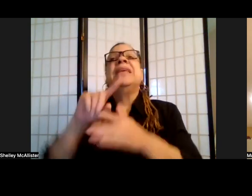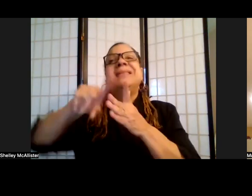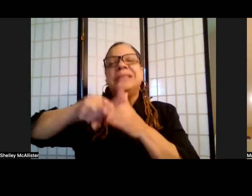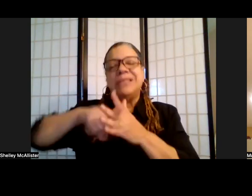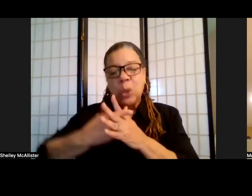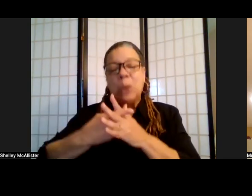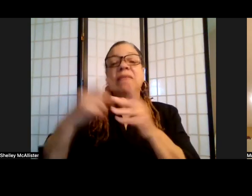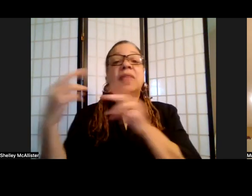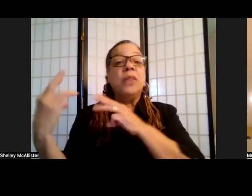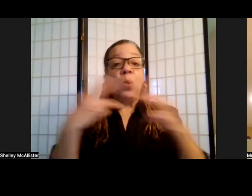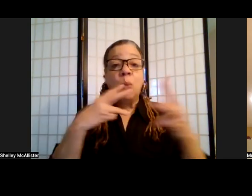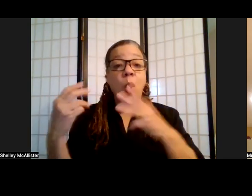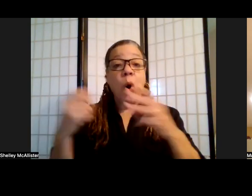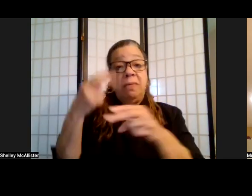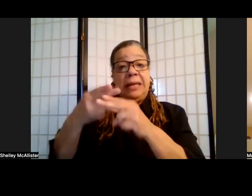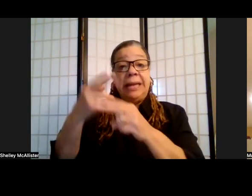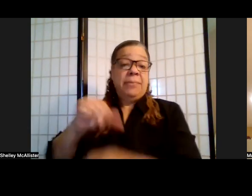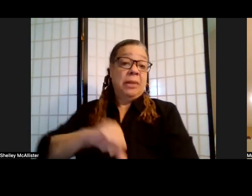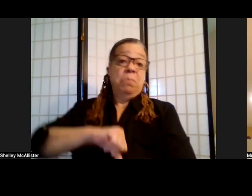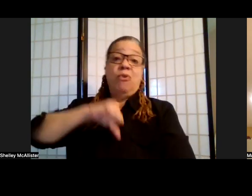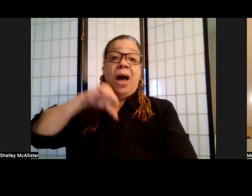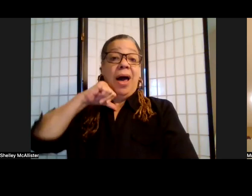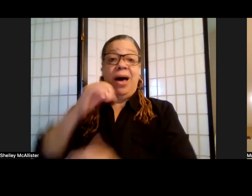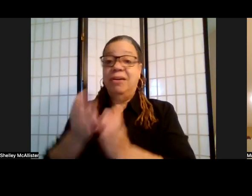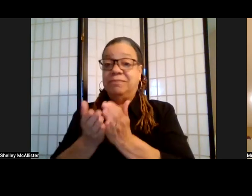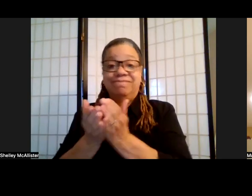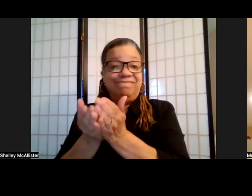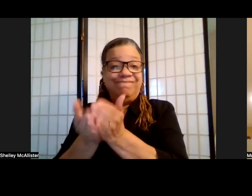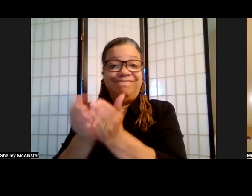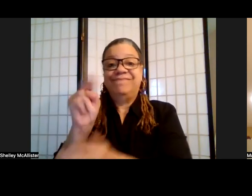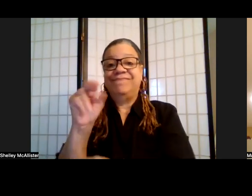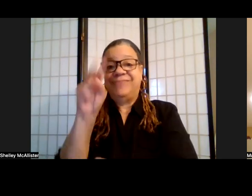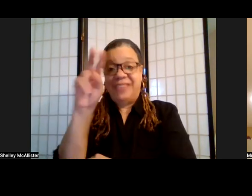to one of the Prides of the U.S Fleet, the first ever nuclear-powered aircraft carrier